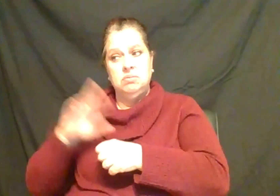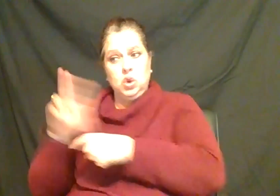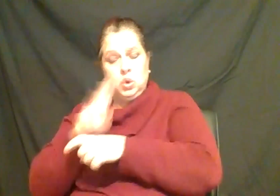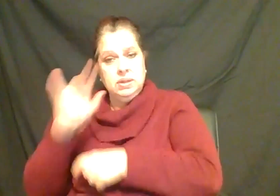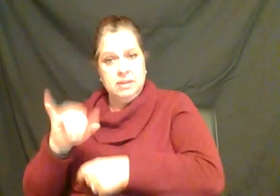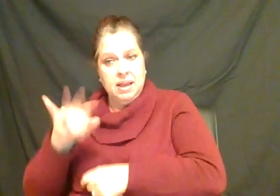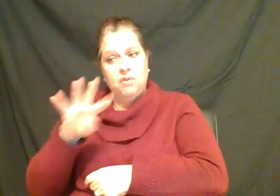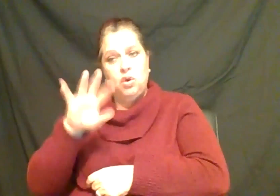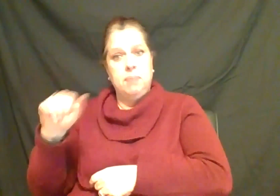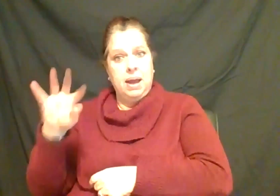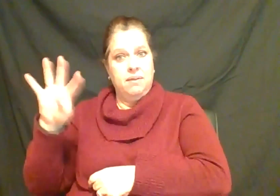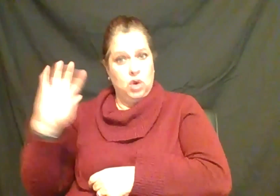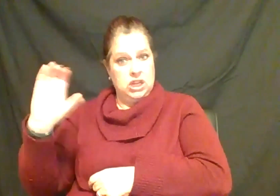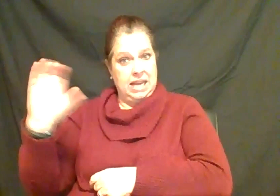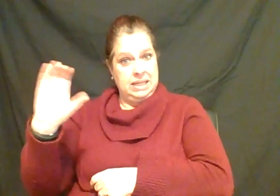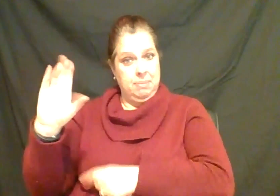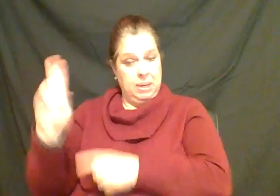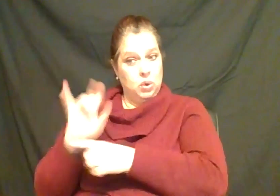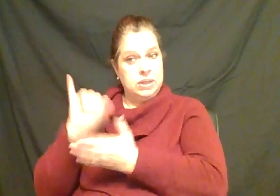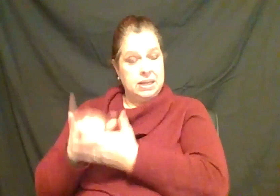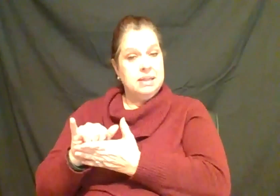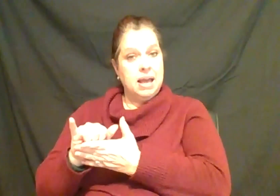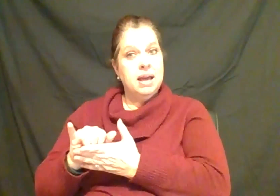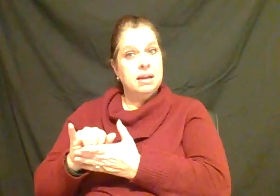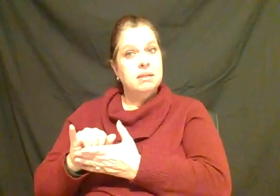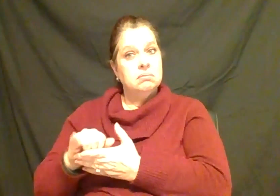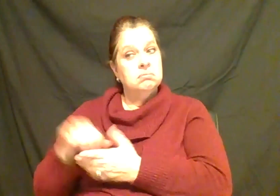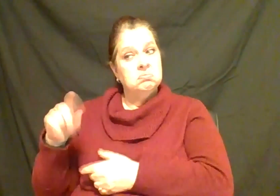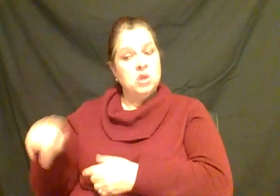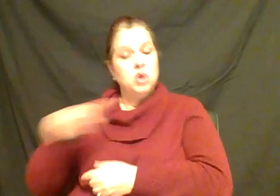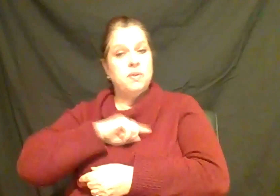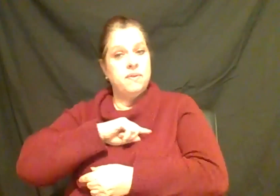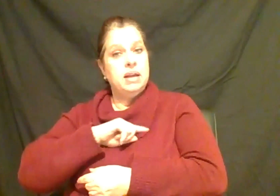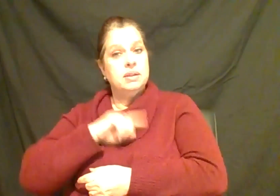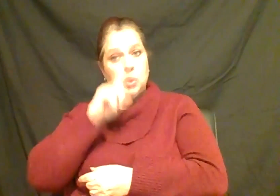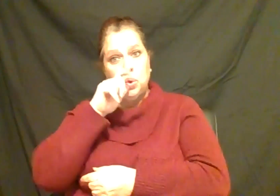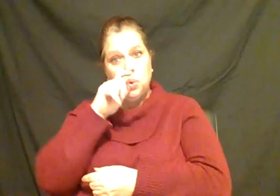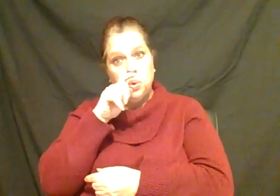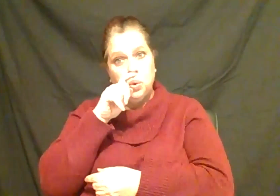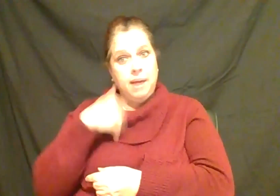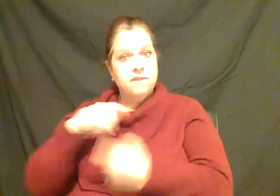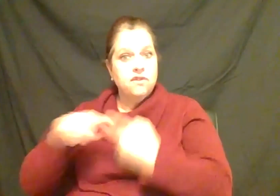chesapeake does use a 4x4 schedule so for those of us who have friends and or family members in the